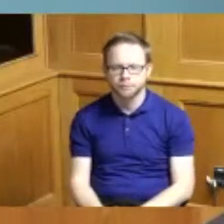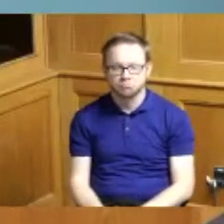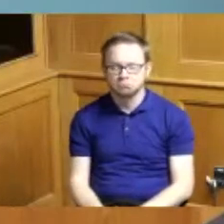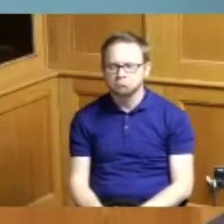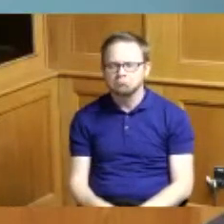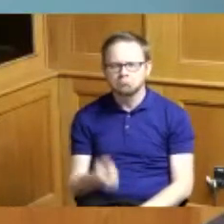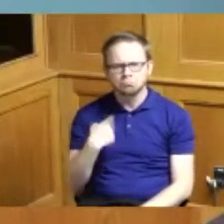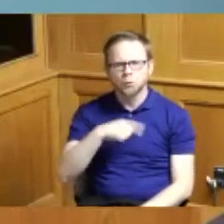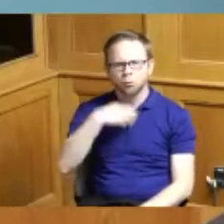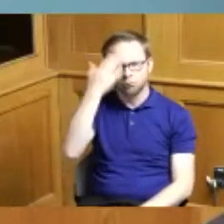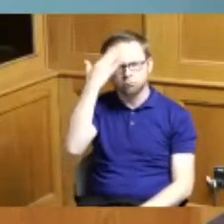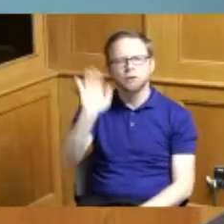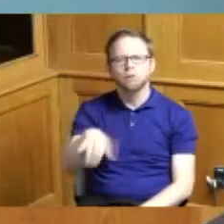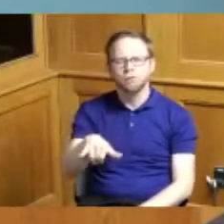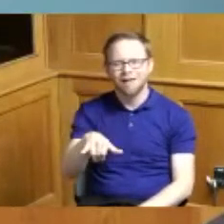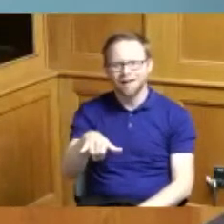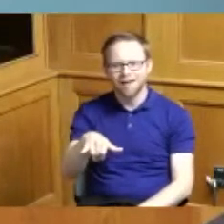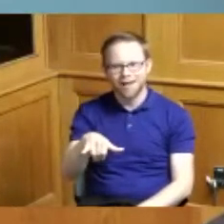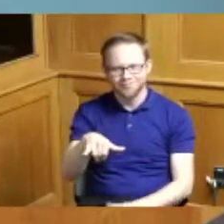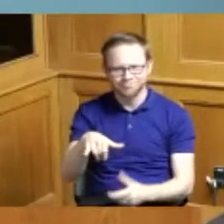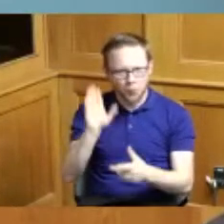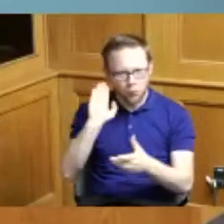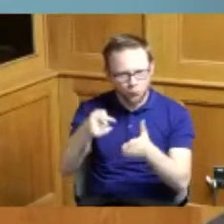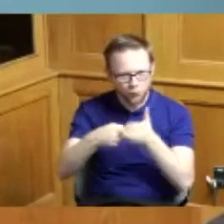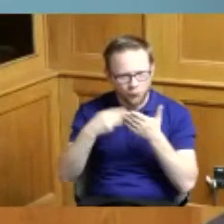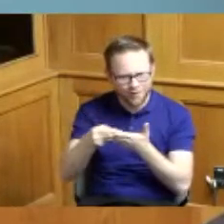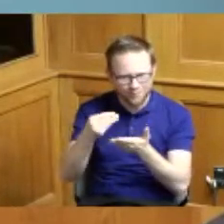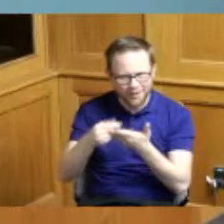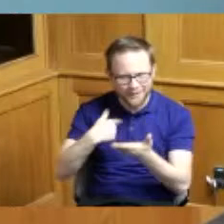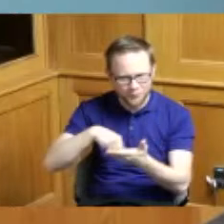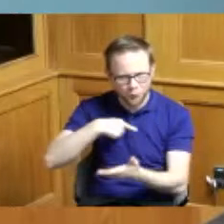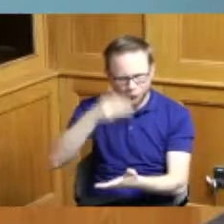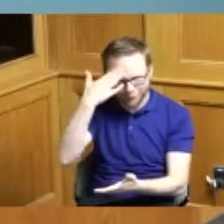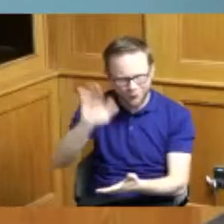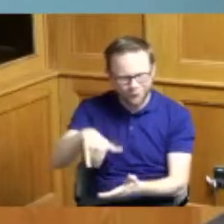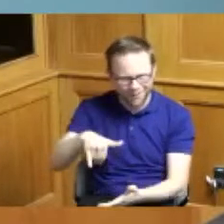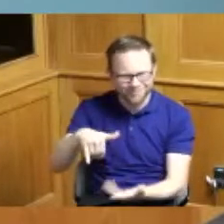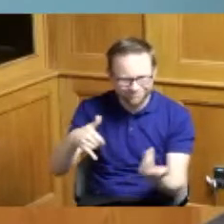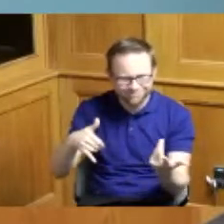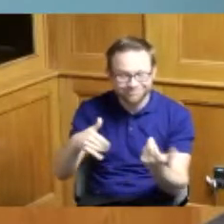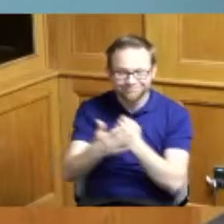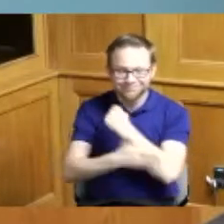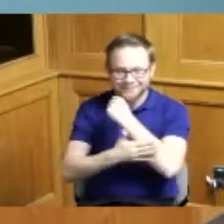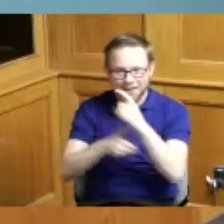this that money would be involved uh that the county would have to provide some money and